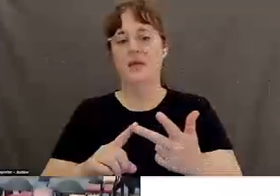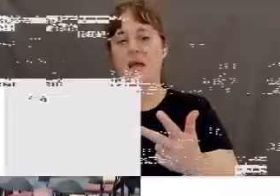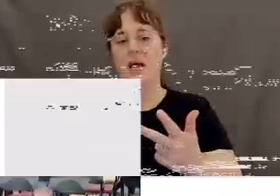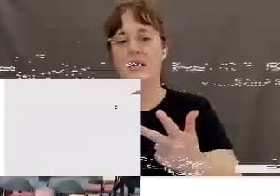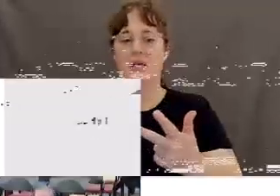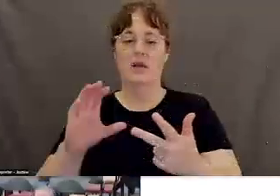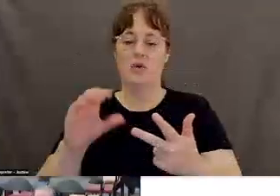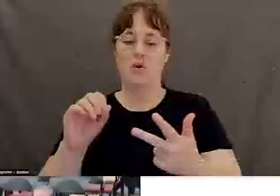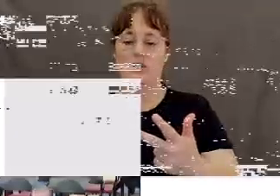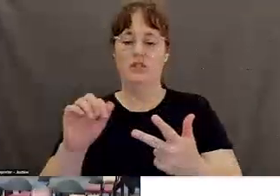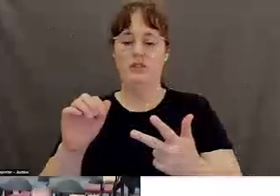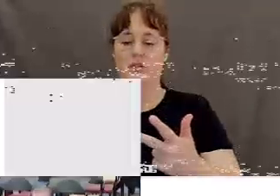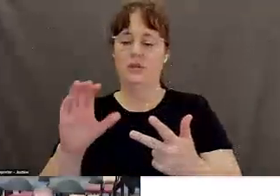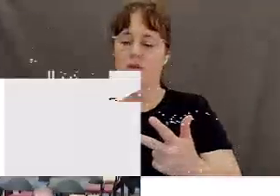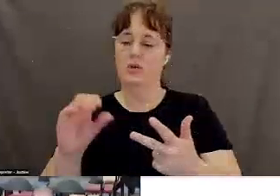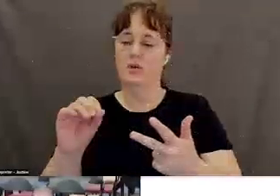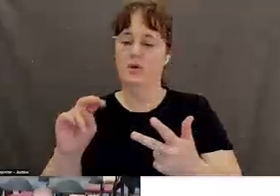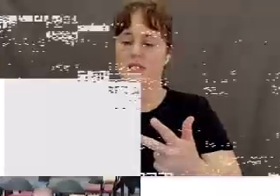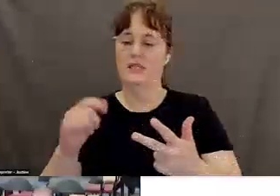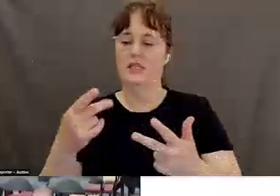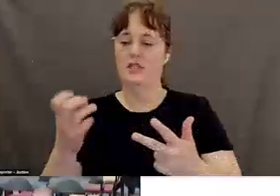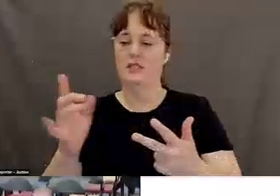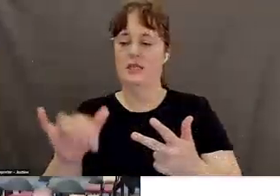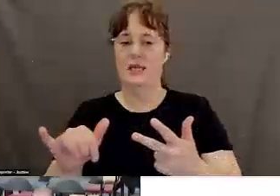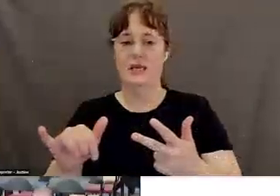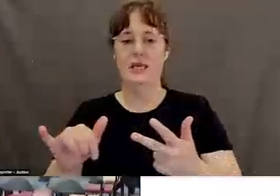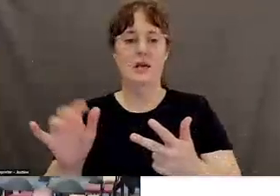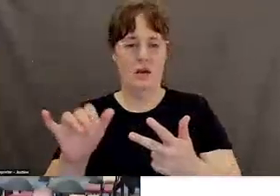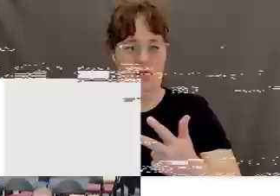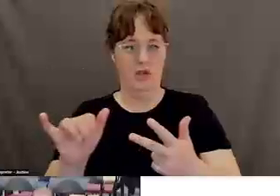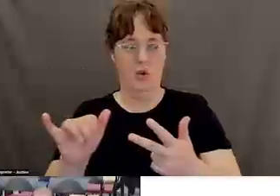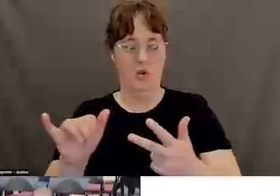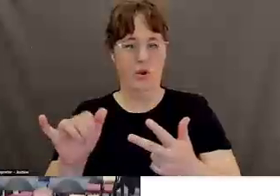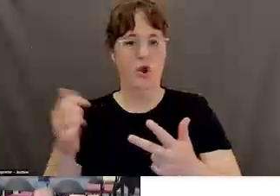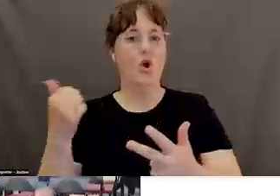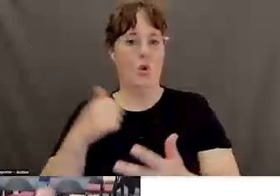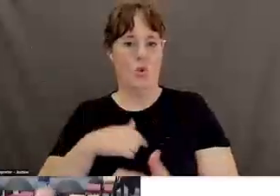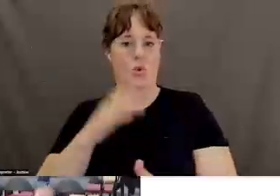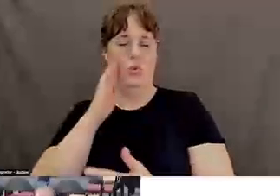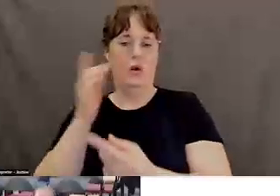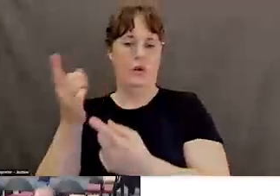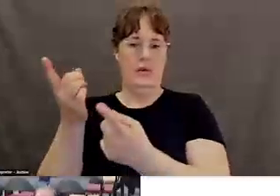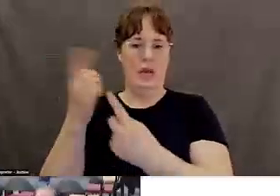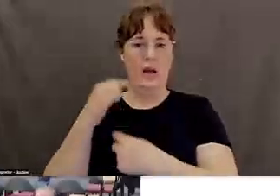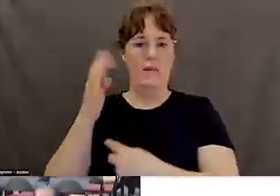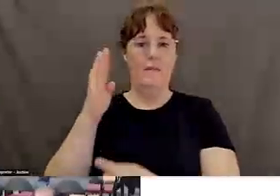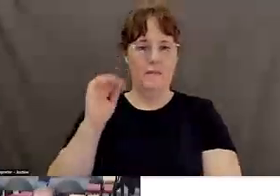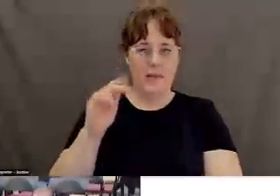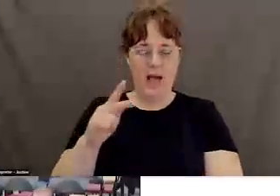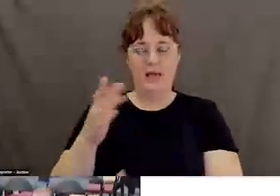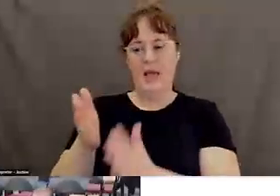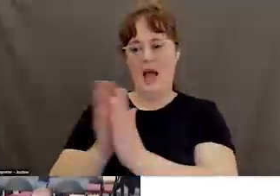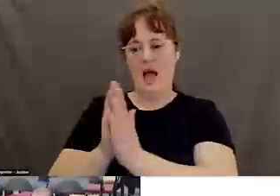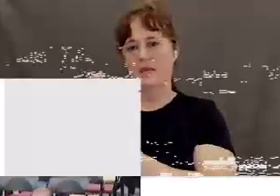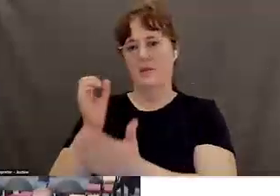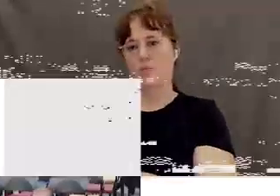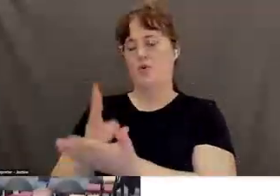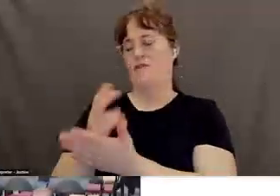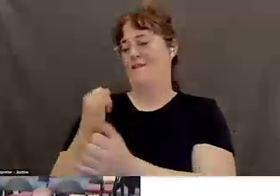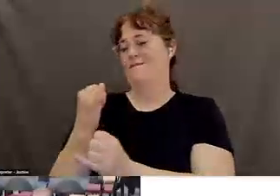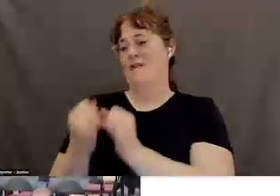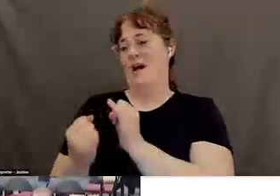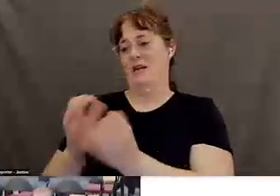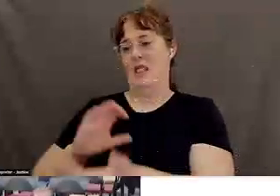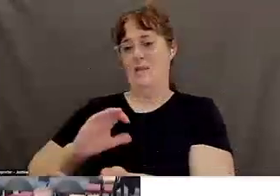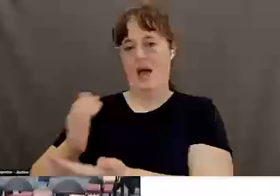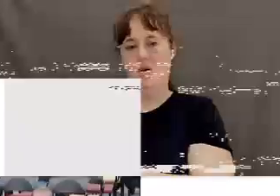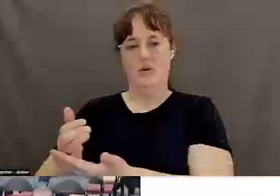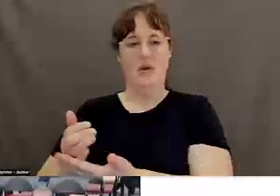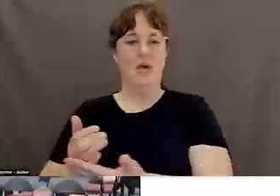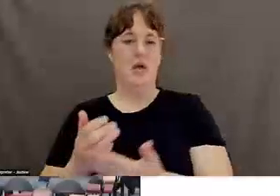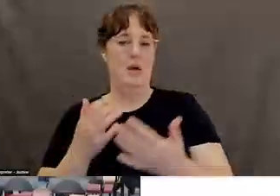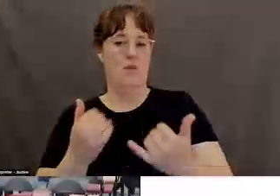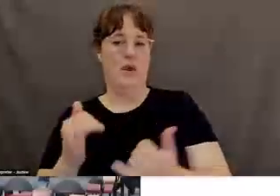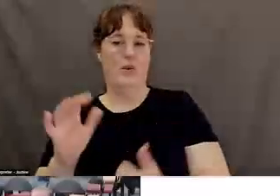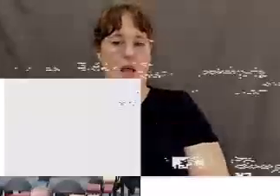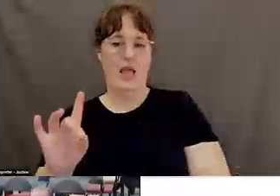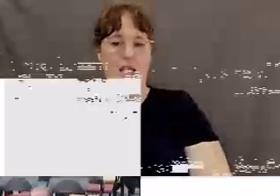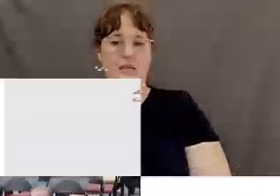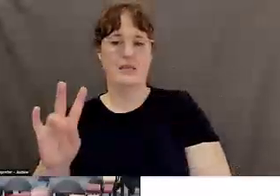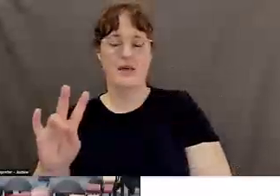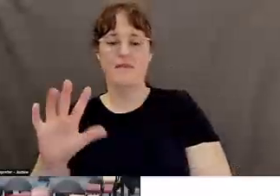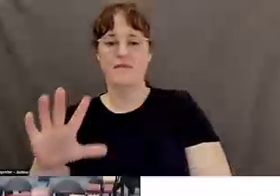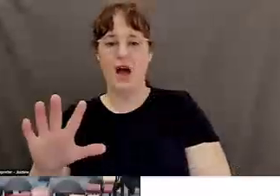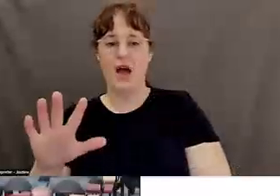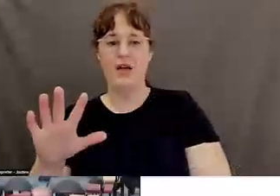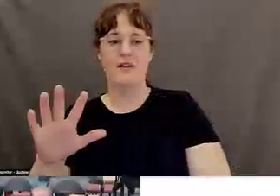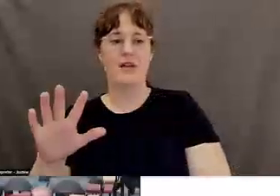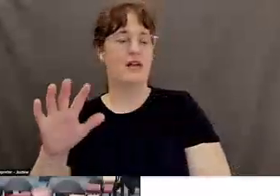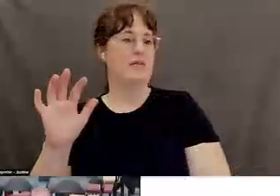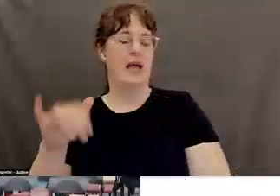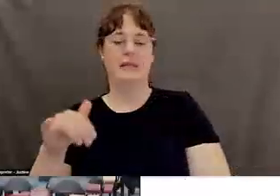Boardroom: associated with that. Again, we'll be back to ask for your approval on the final amount, but this total amount that we have today, $875, is well within the $2 billion budget that we have for the project.